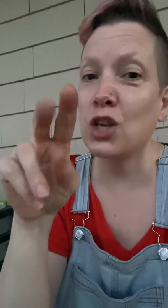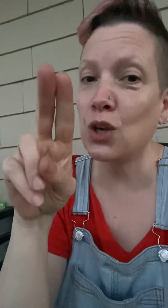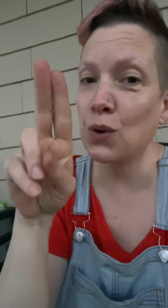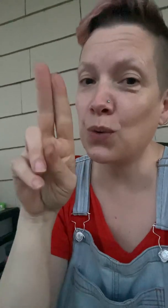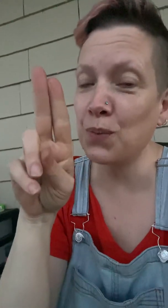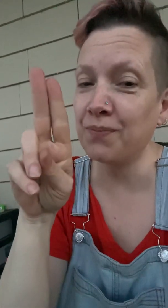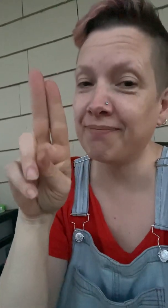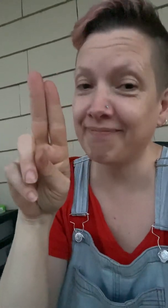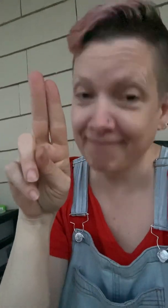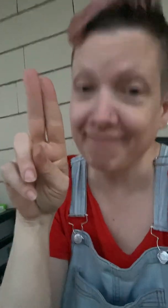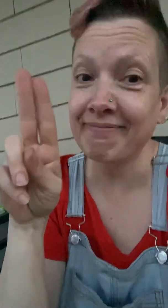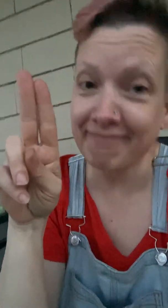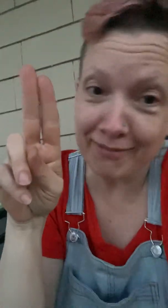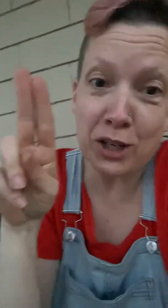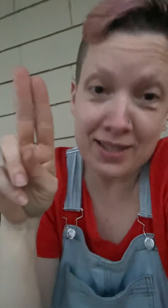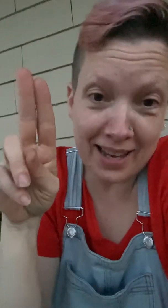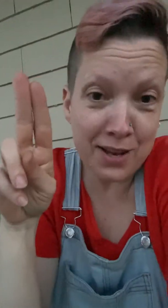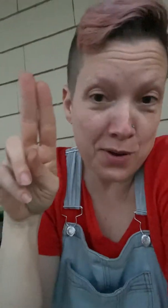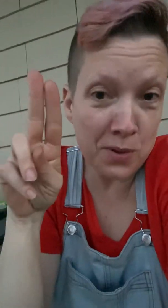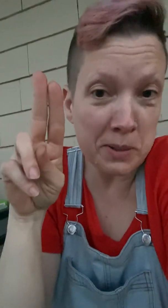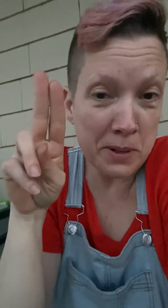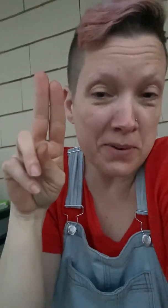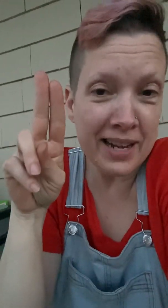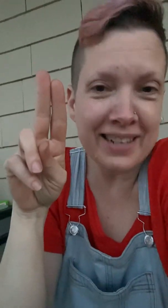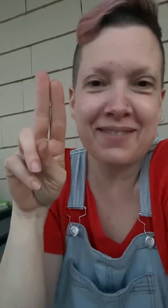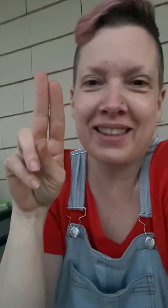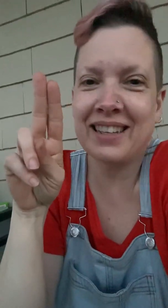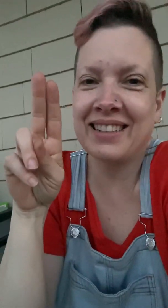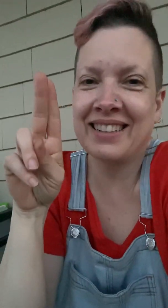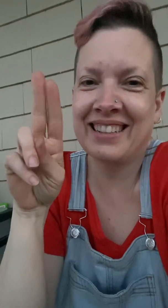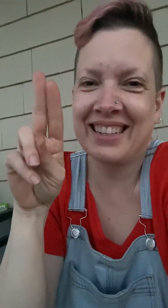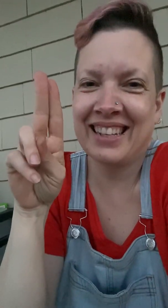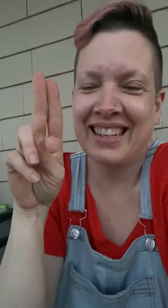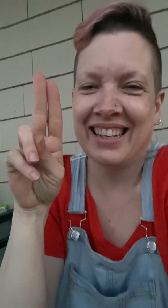U looks like a U a little bit, right? With the...